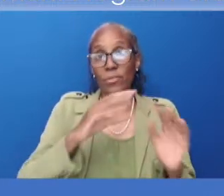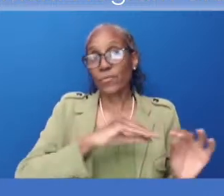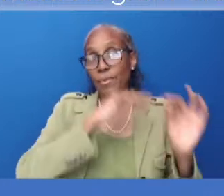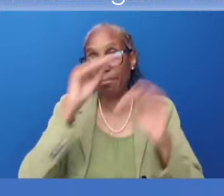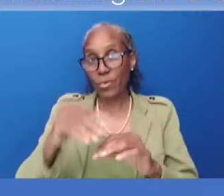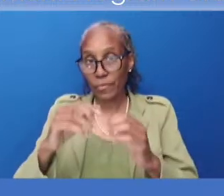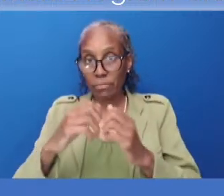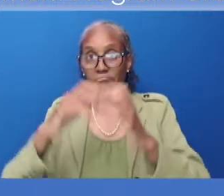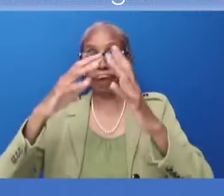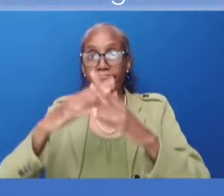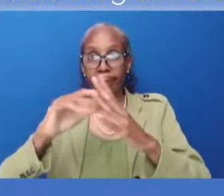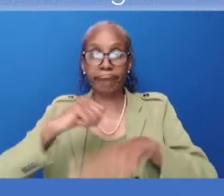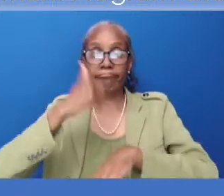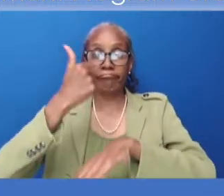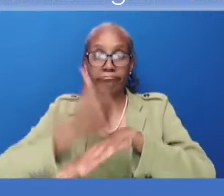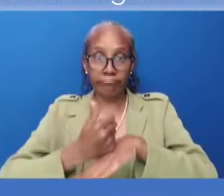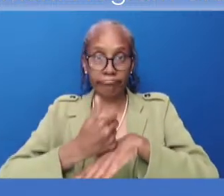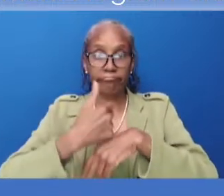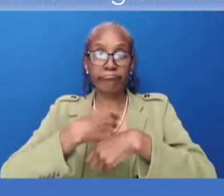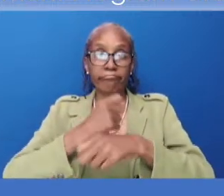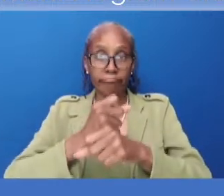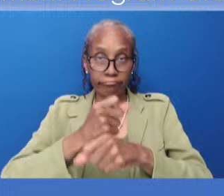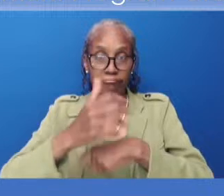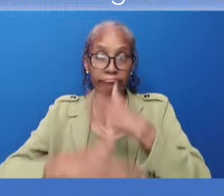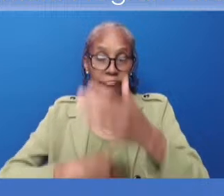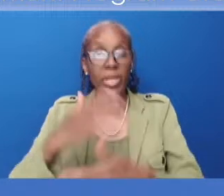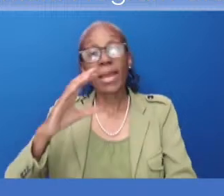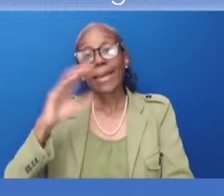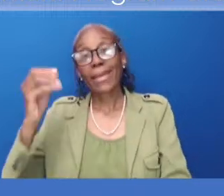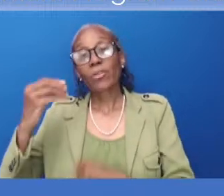INVESTMENT TO RECOGNIZE THE COST